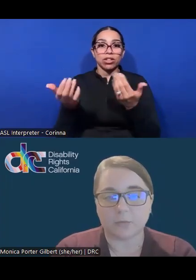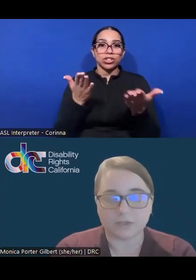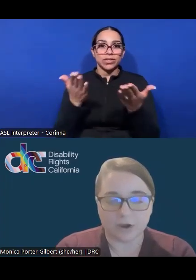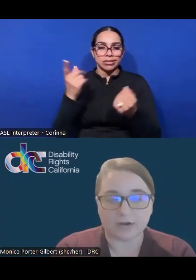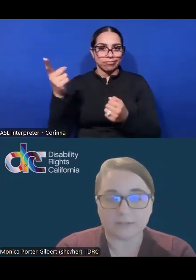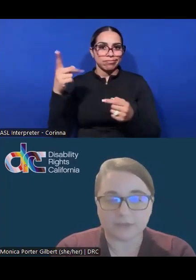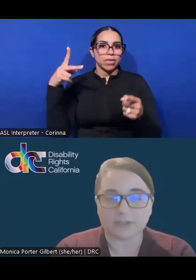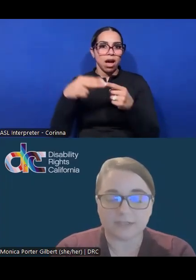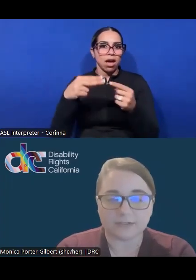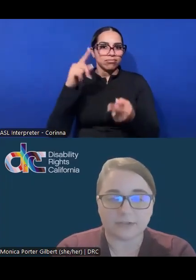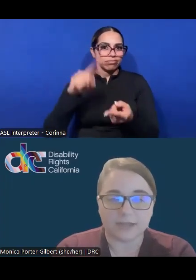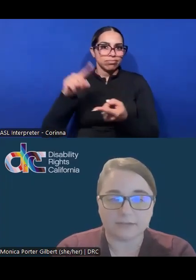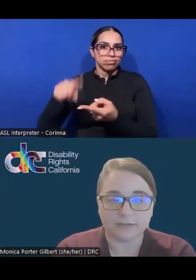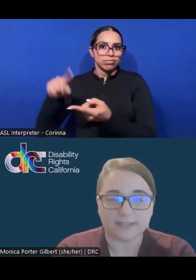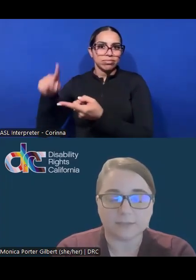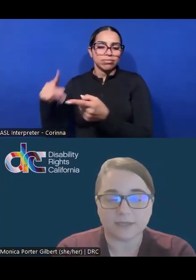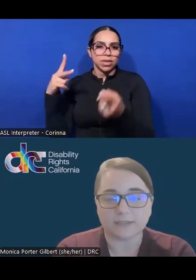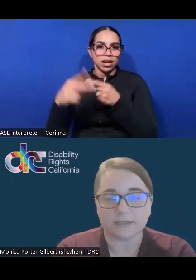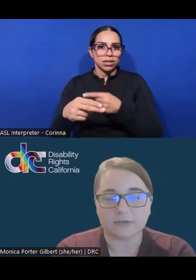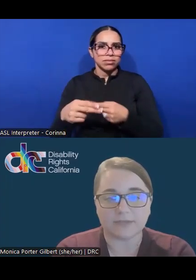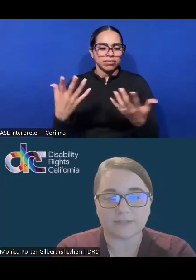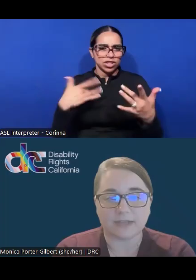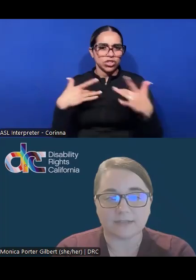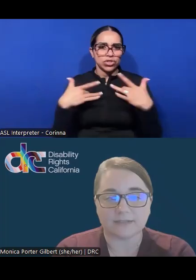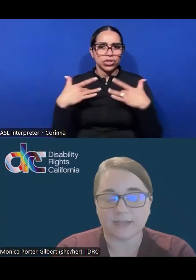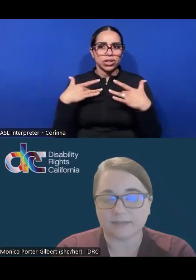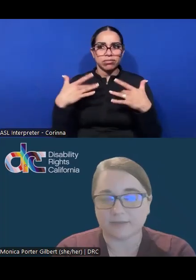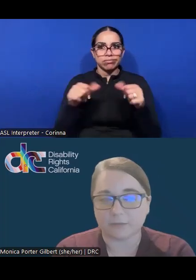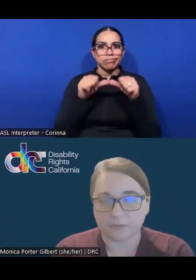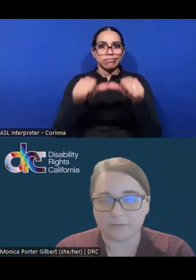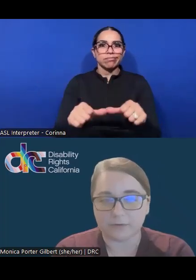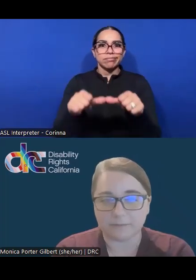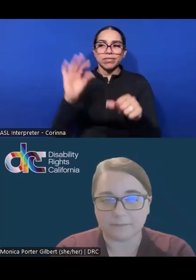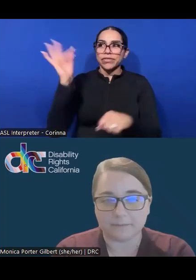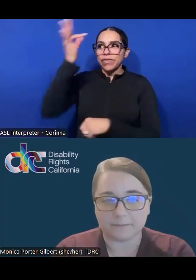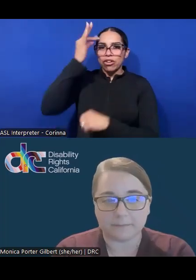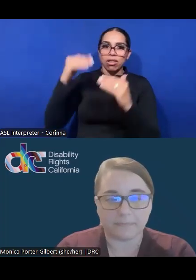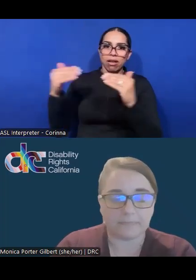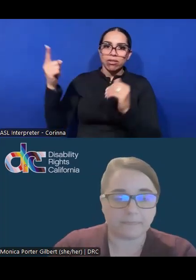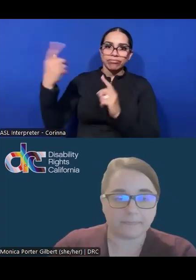which are especially concerning as we continue to face cuts at the federal level.